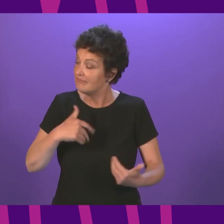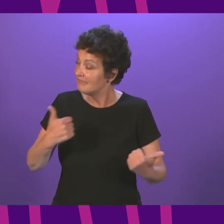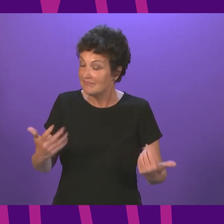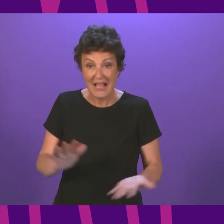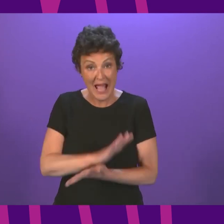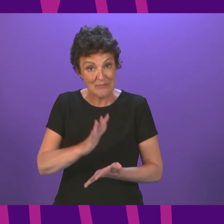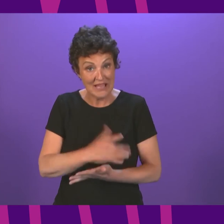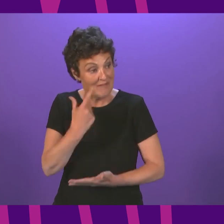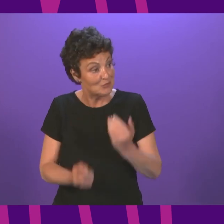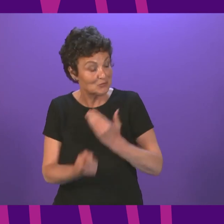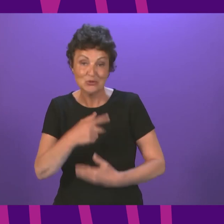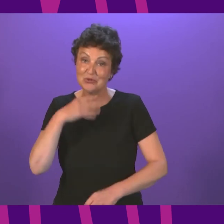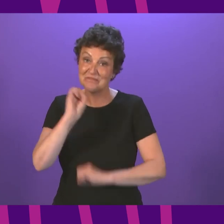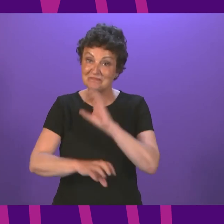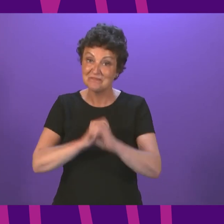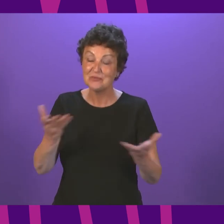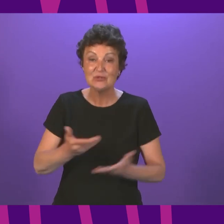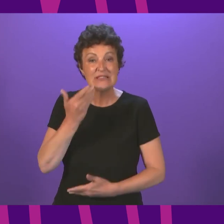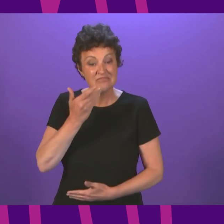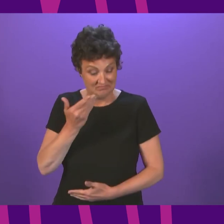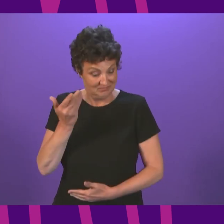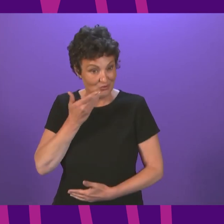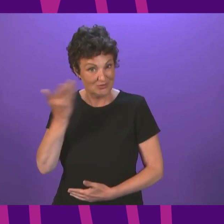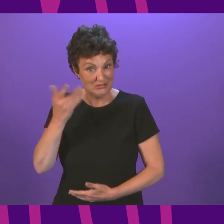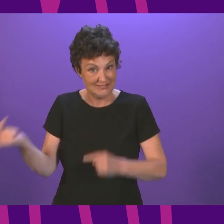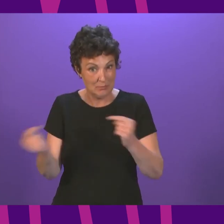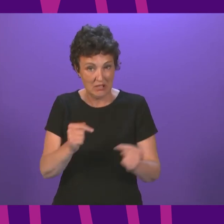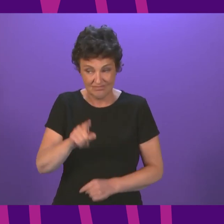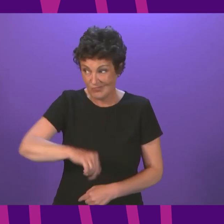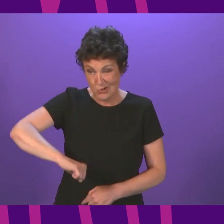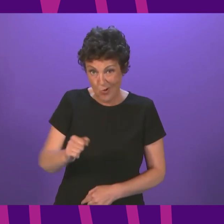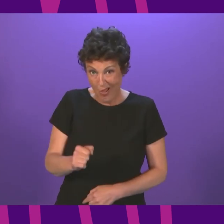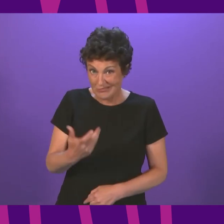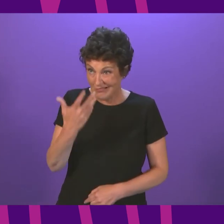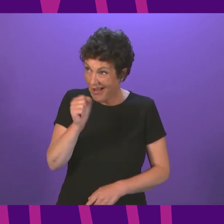and properly consider and amend bills; indeed, Mr Sweeney should have had the same right